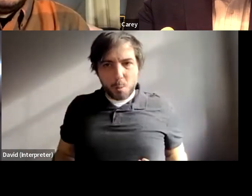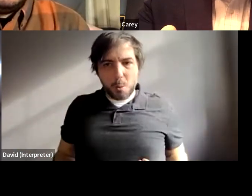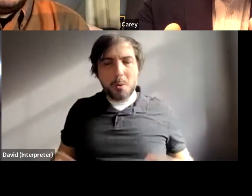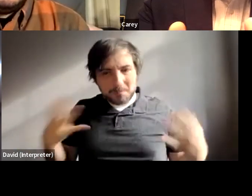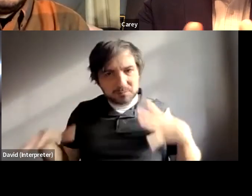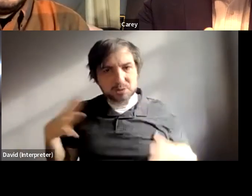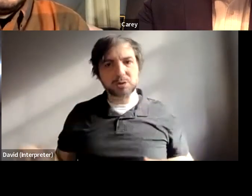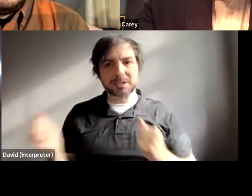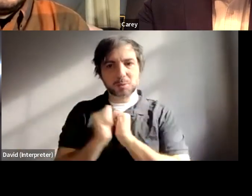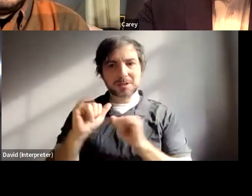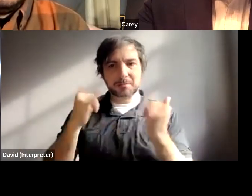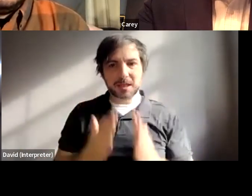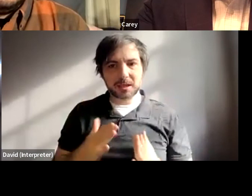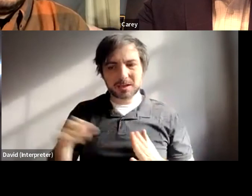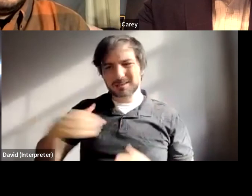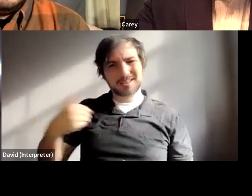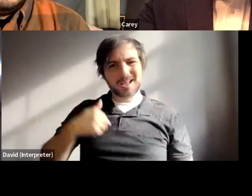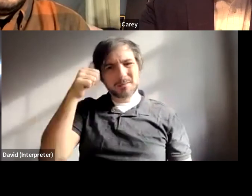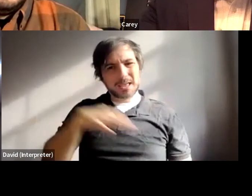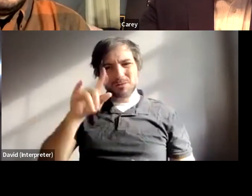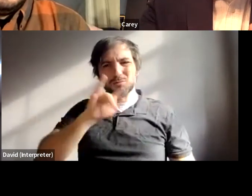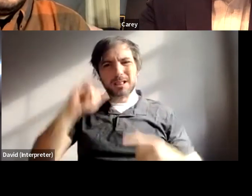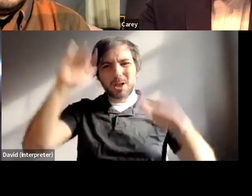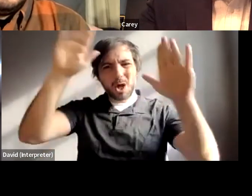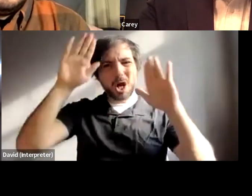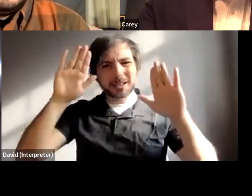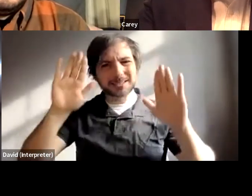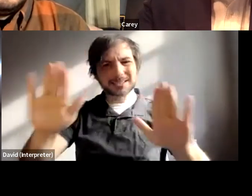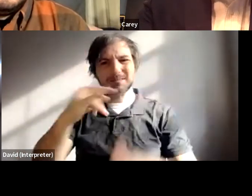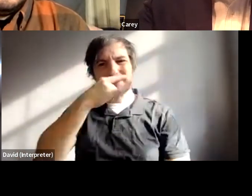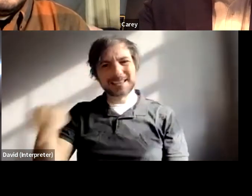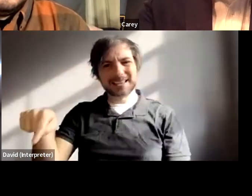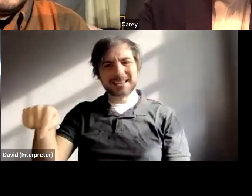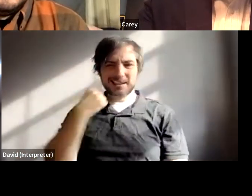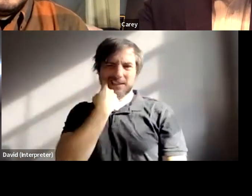is, he is an awesome kid. He graduated glass of '21.